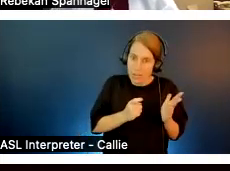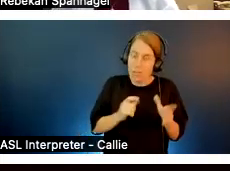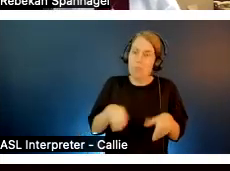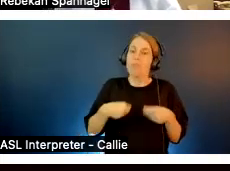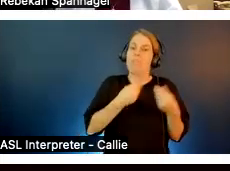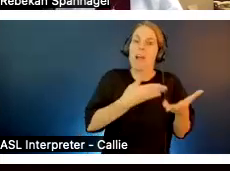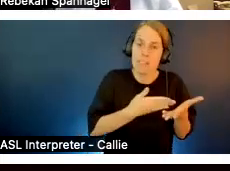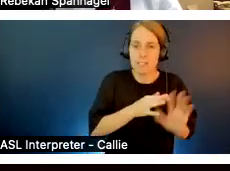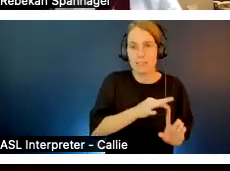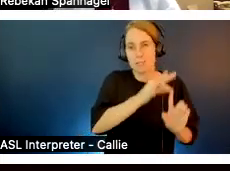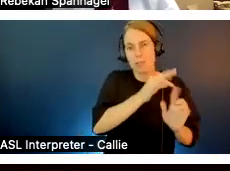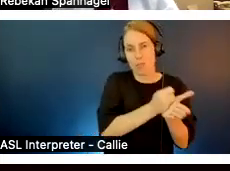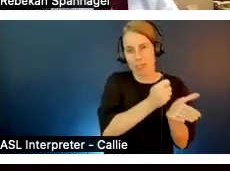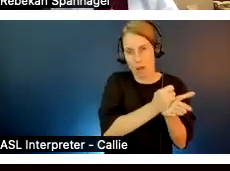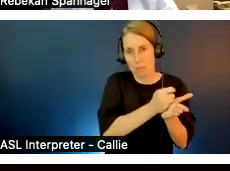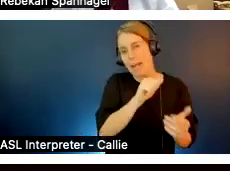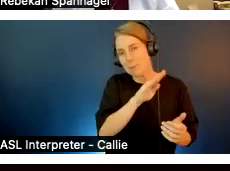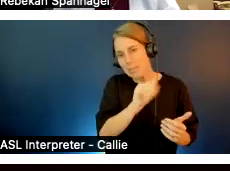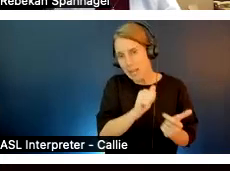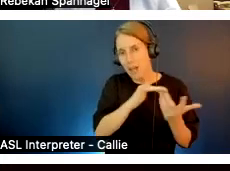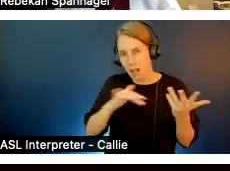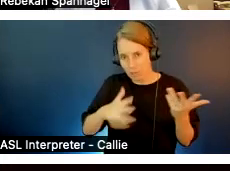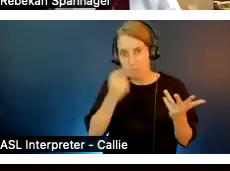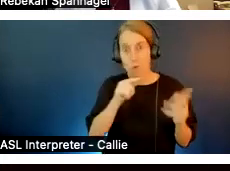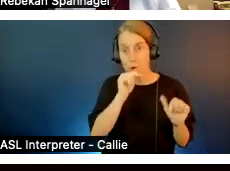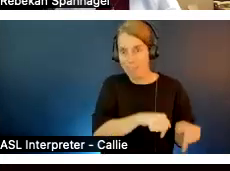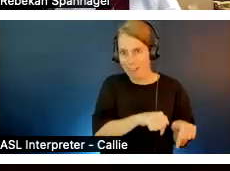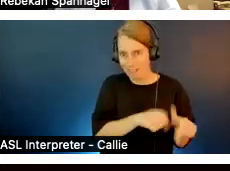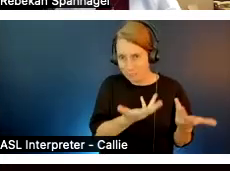the reason i wanted to bring up the screening and diagnosis is that this is the crucial link between